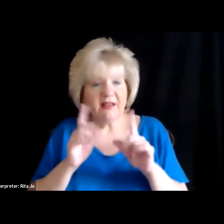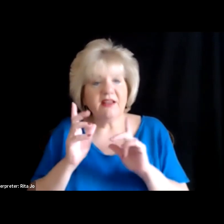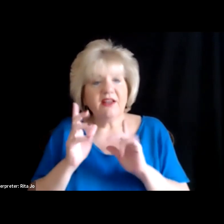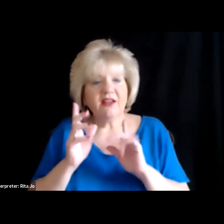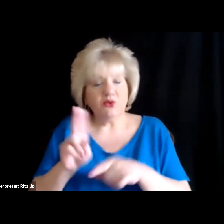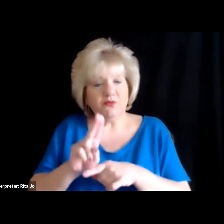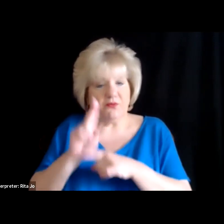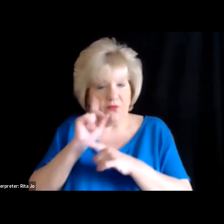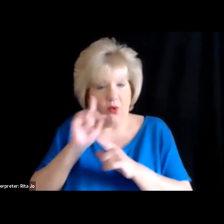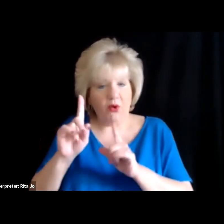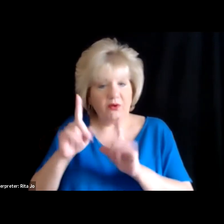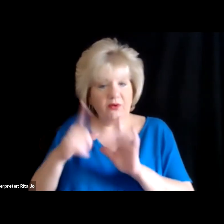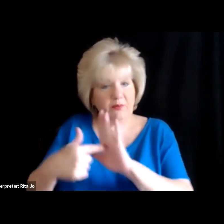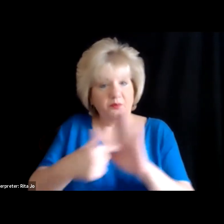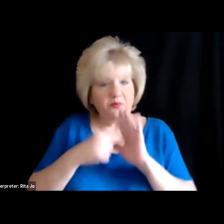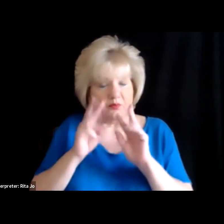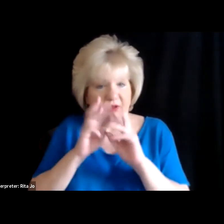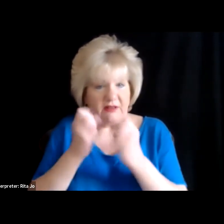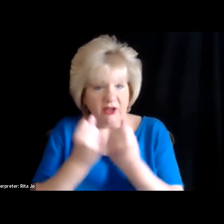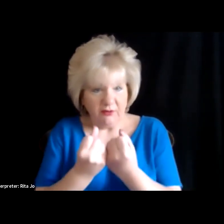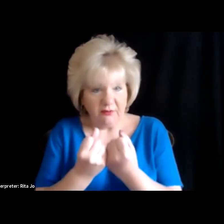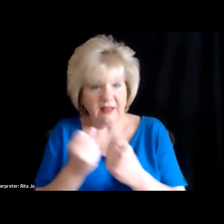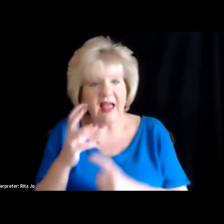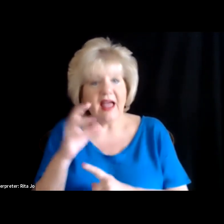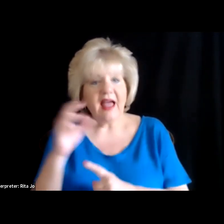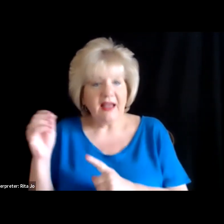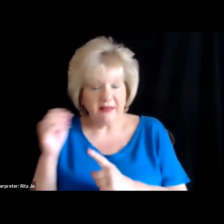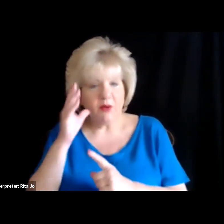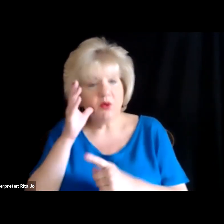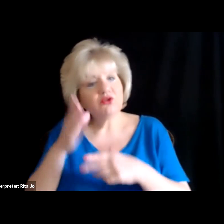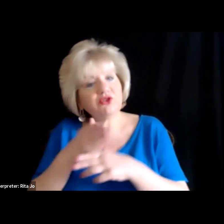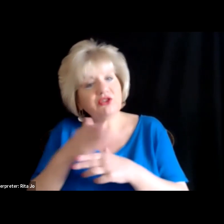also be sharing my presentation with the disability pride team.